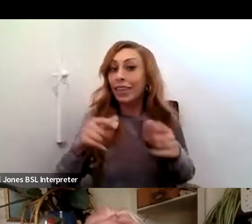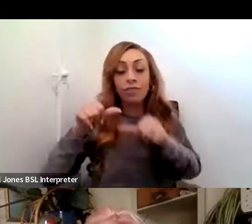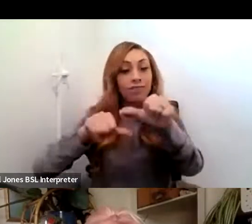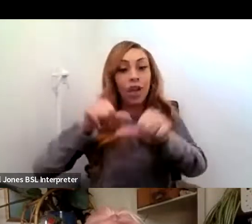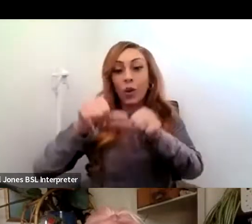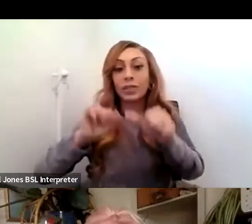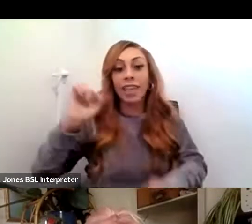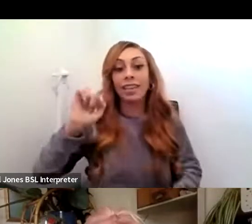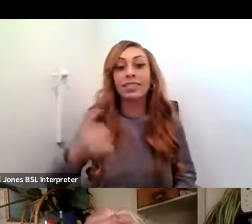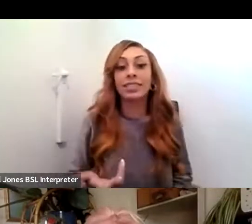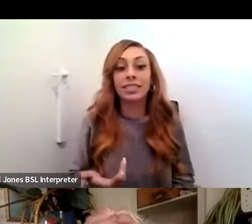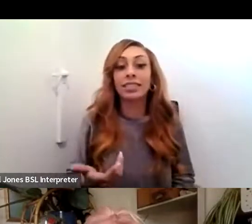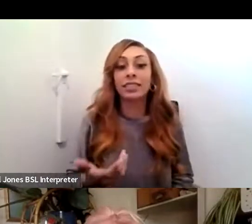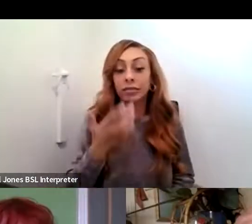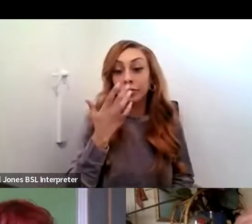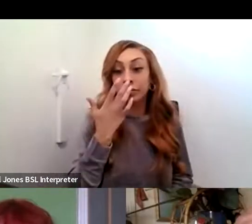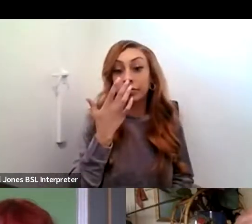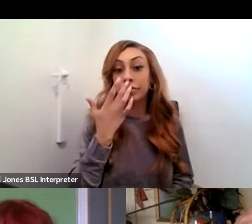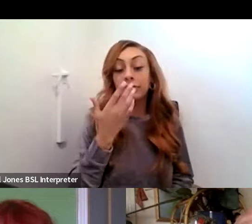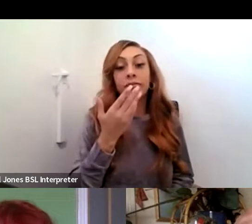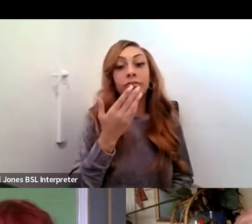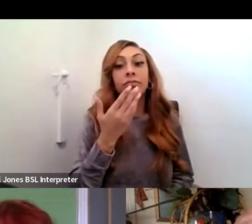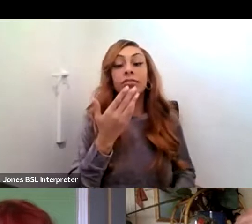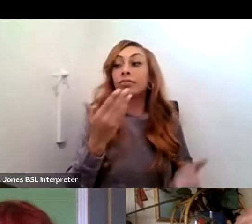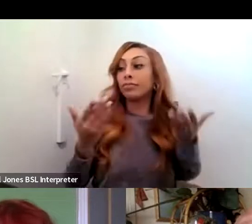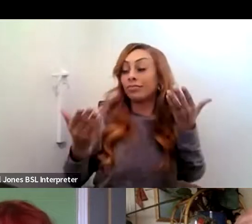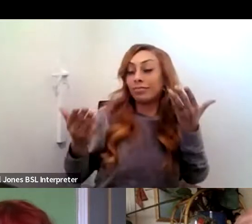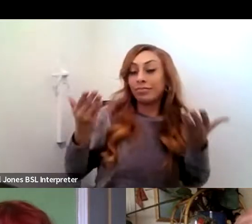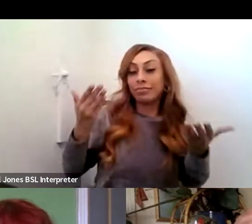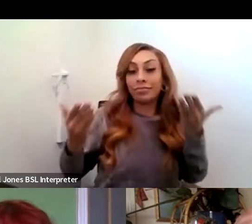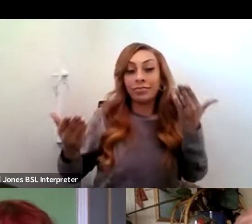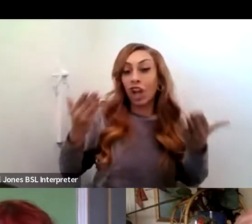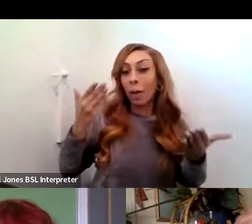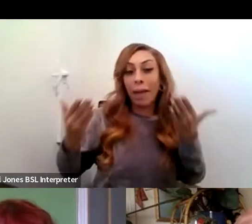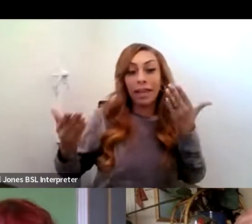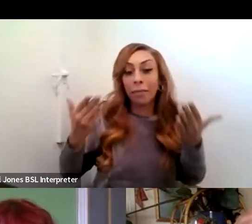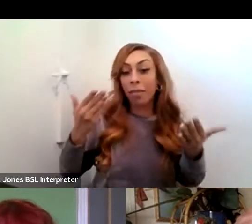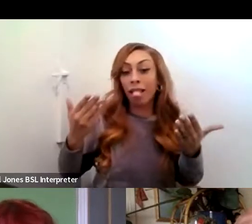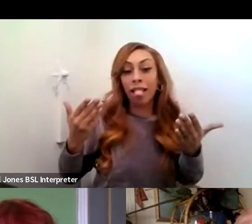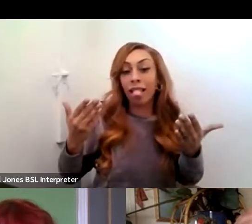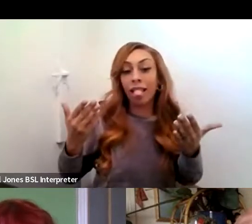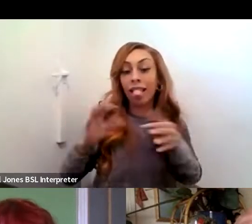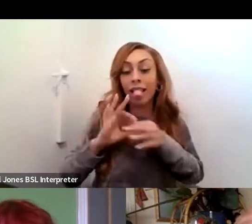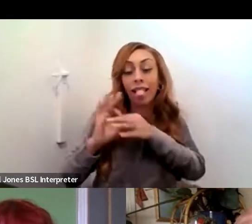I mean, there is something inherently incompatible about working with people who have chronic fatigue,